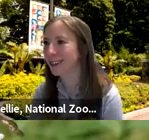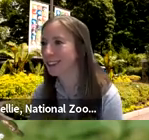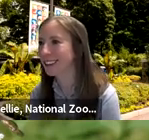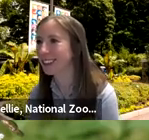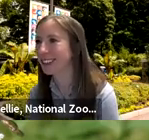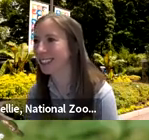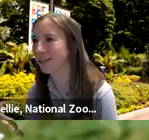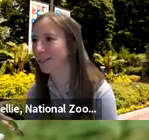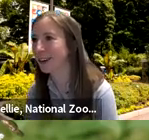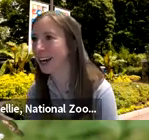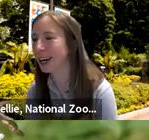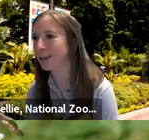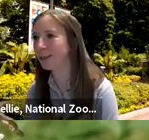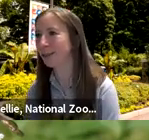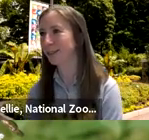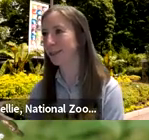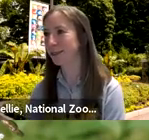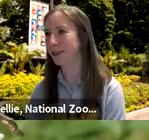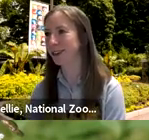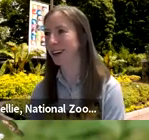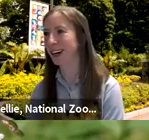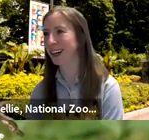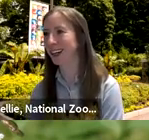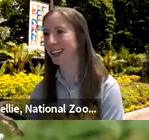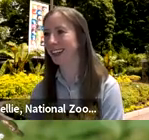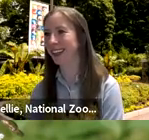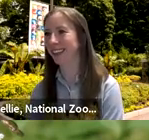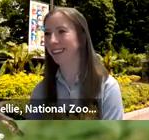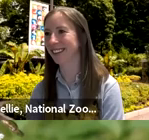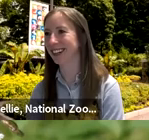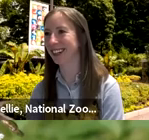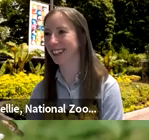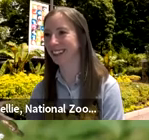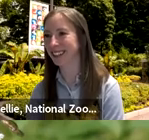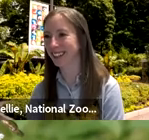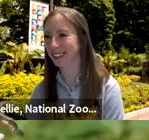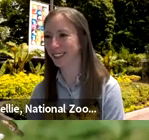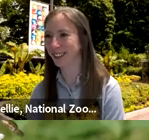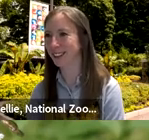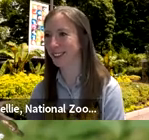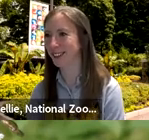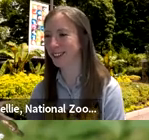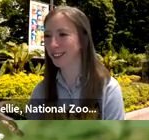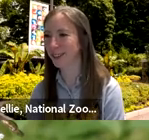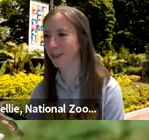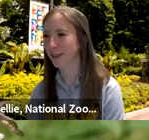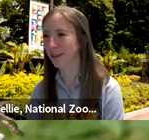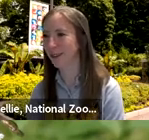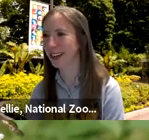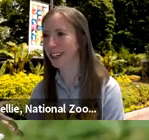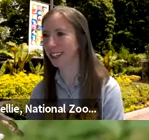We'll close it in five, four,